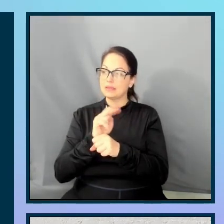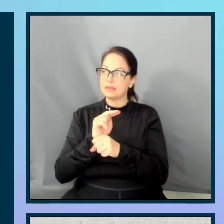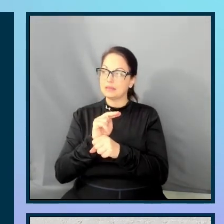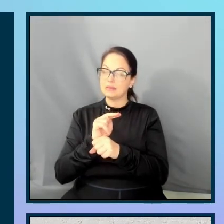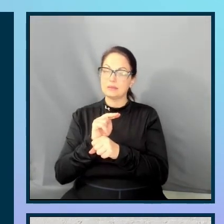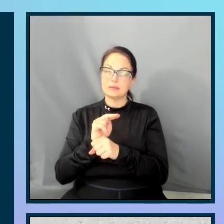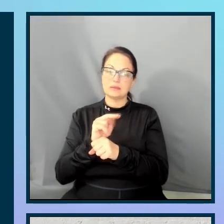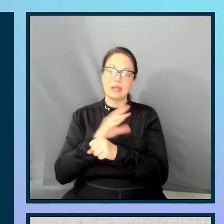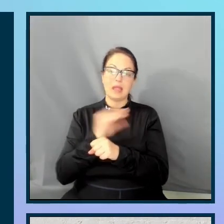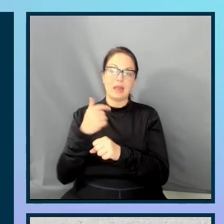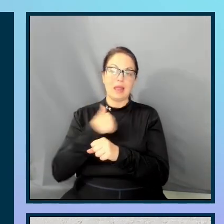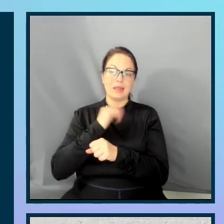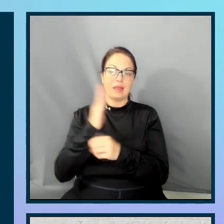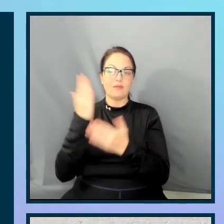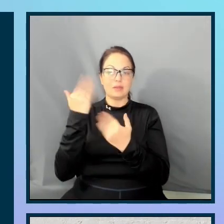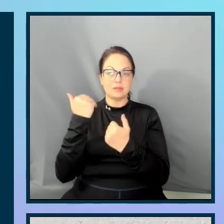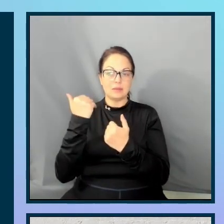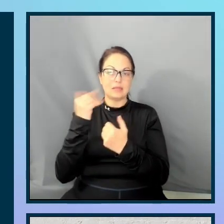did I expect it to be as an engineer.